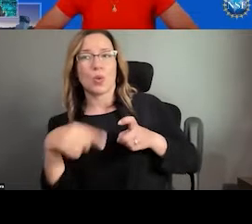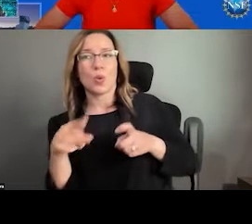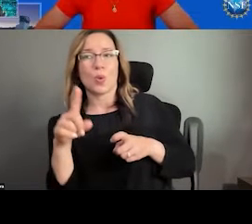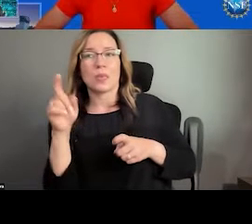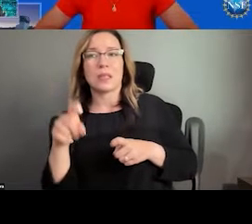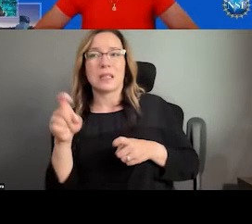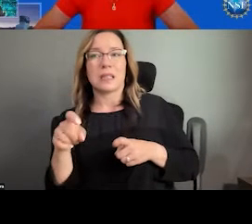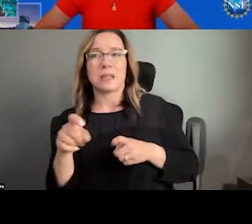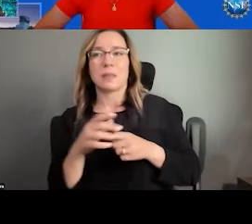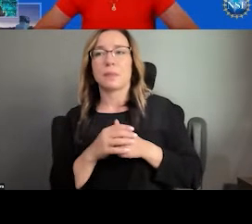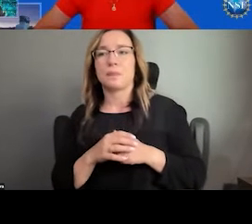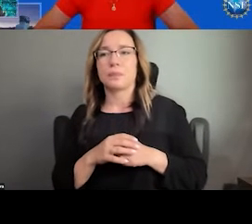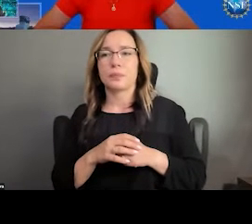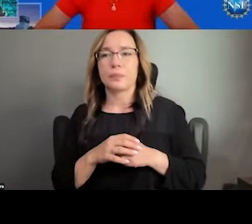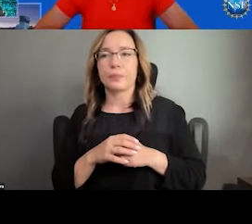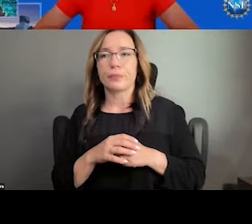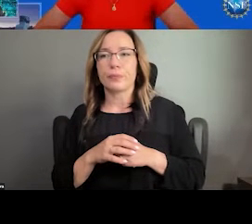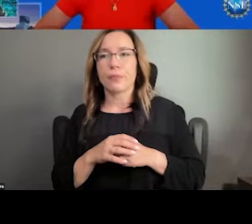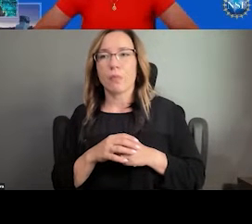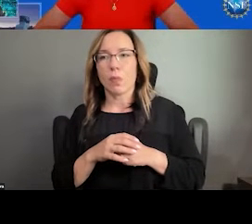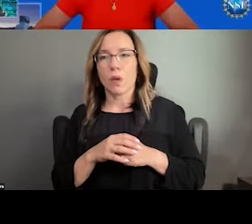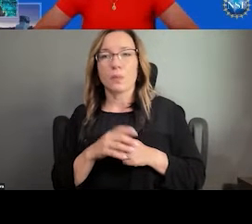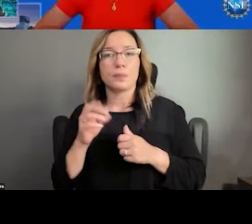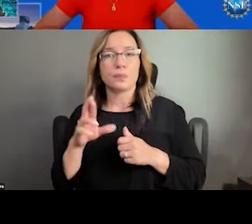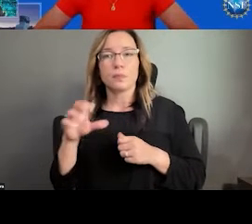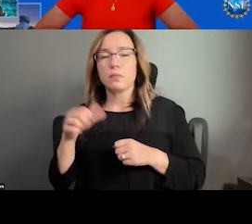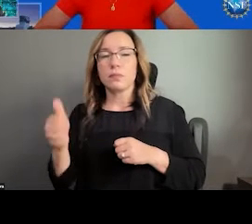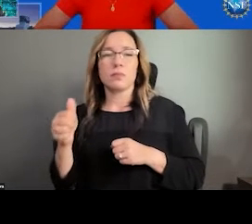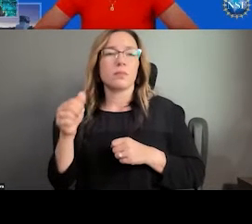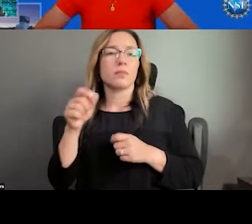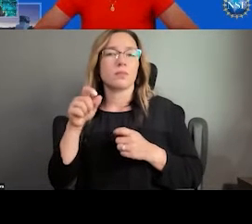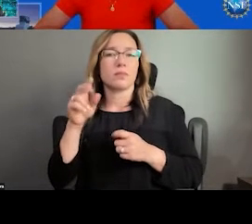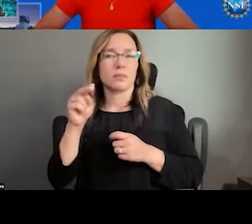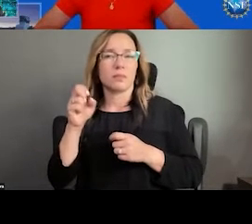elsewhere or to other specific NSF objectives